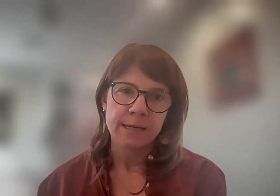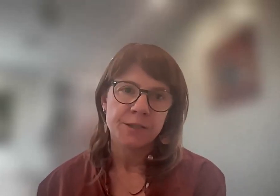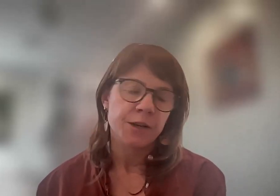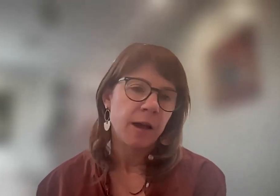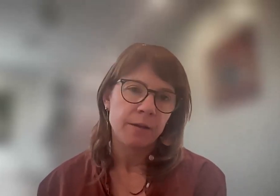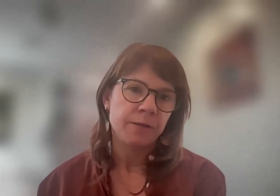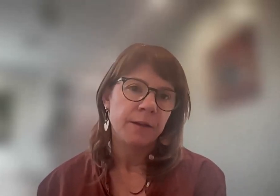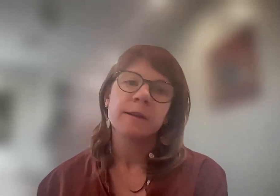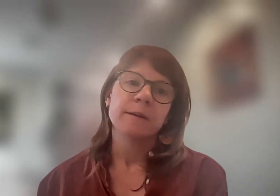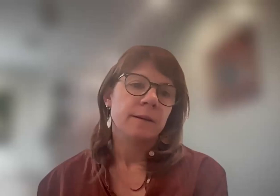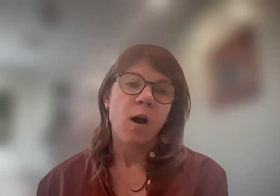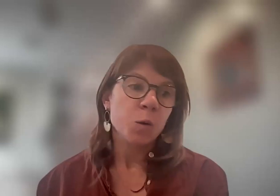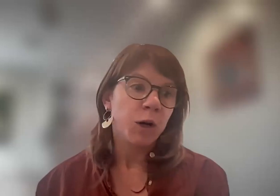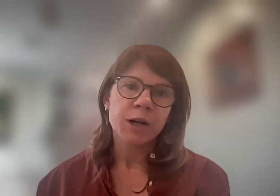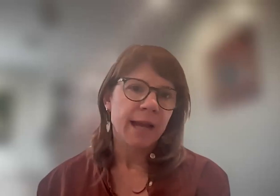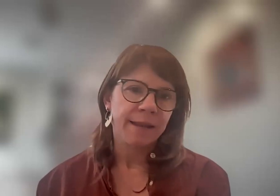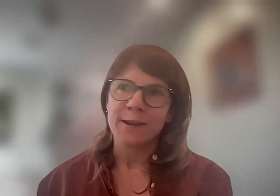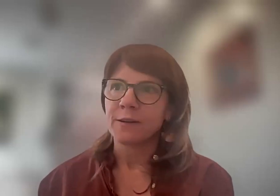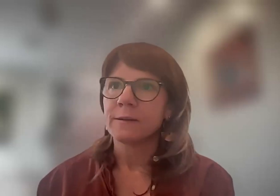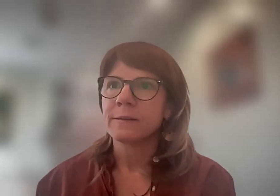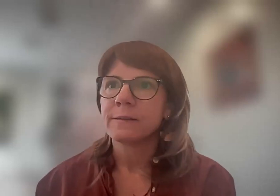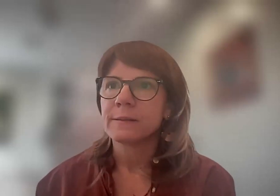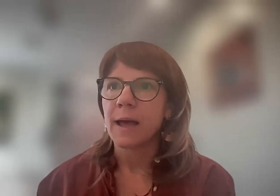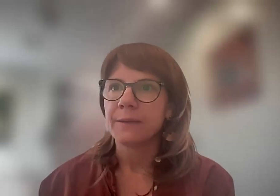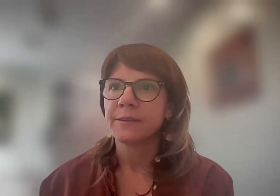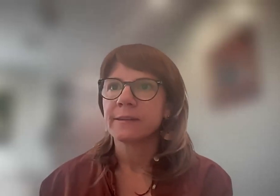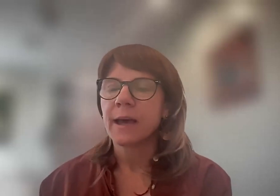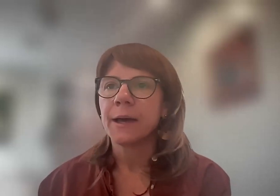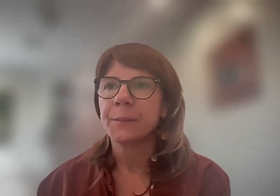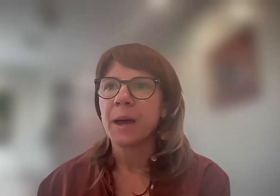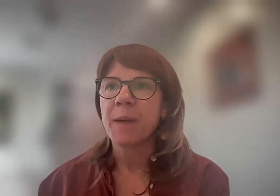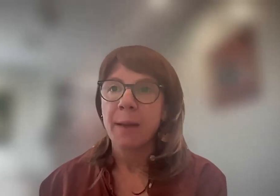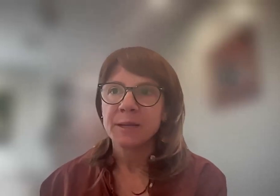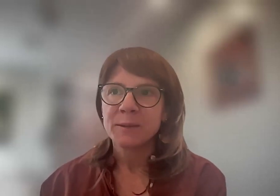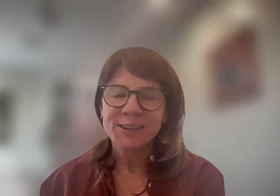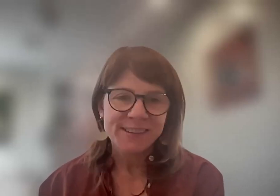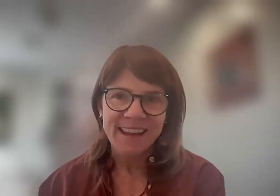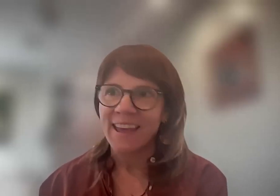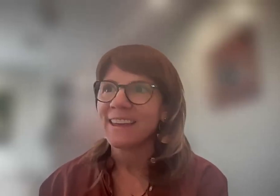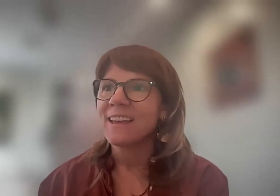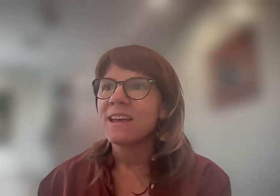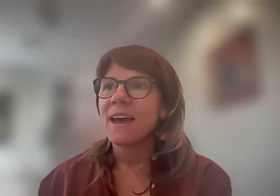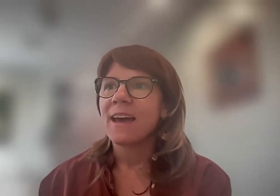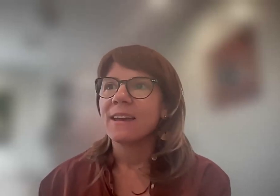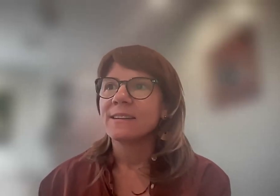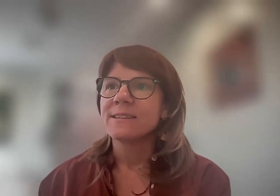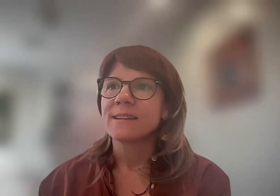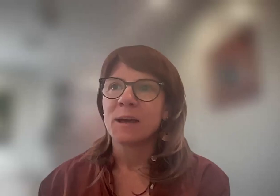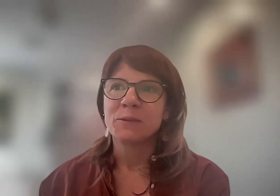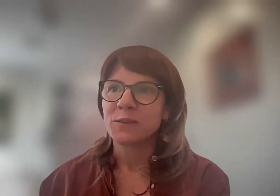our work and their lives. I'm happy to be here today and to support Elham's